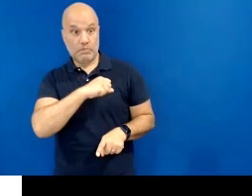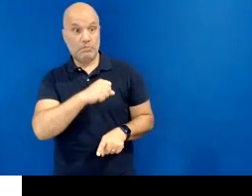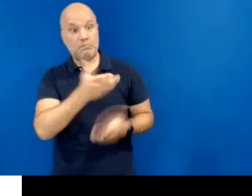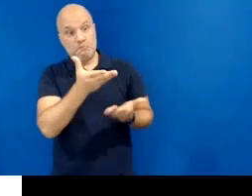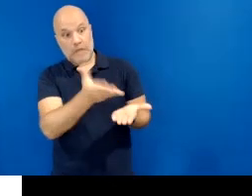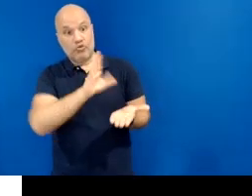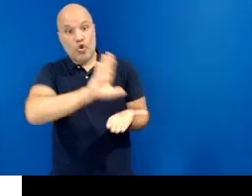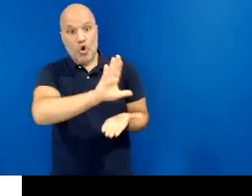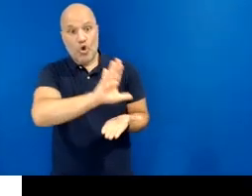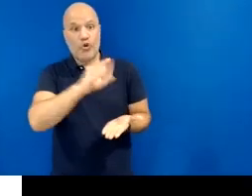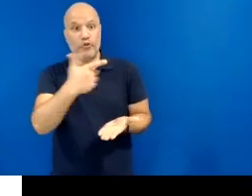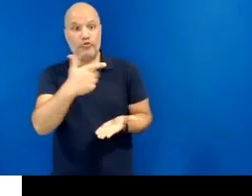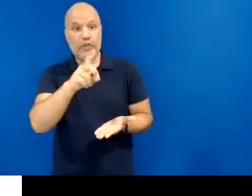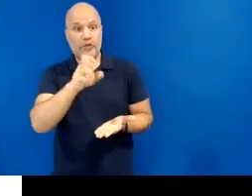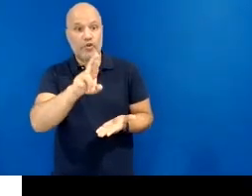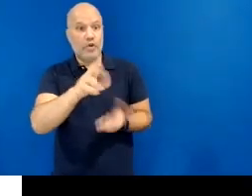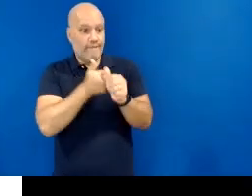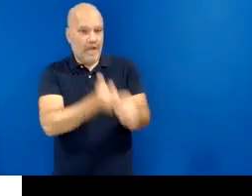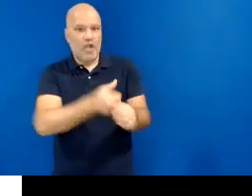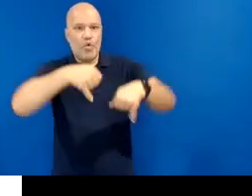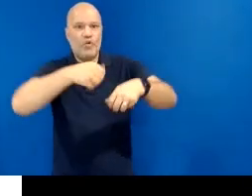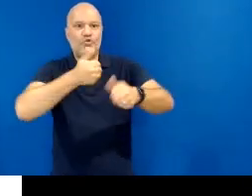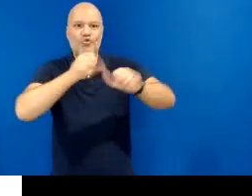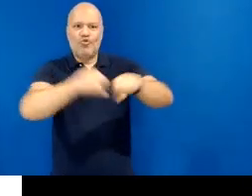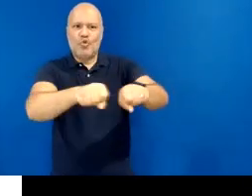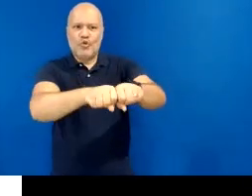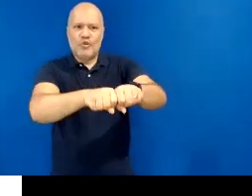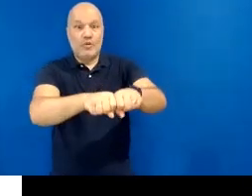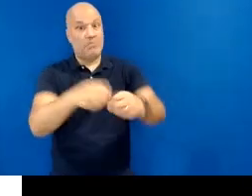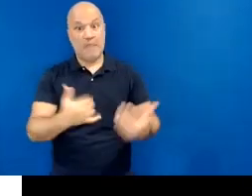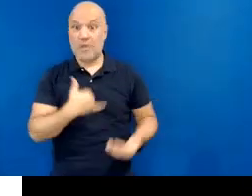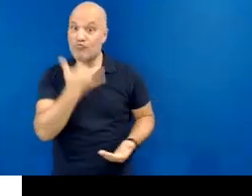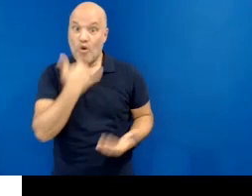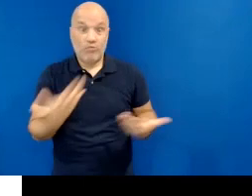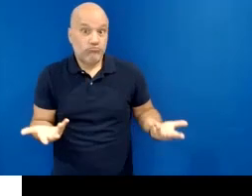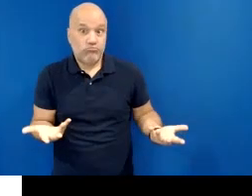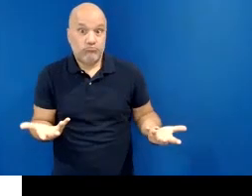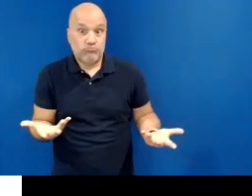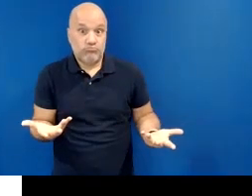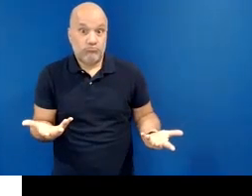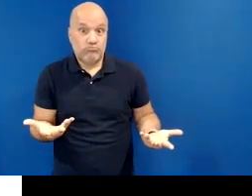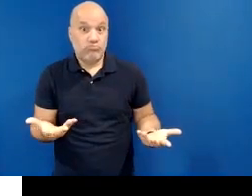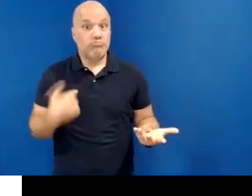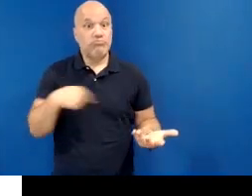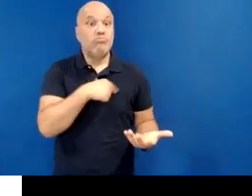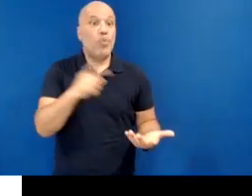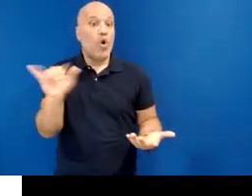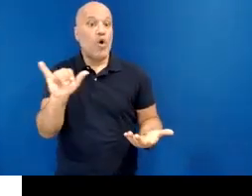gender based on shoes, which could be completely different. We are also using Melissa,